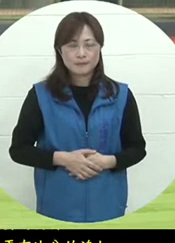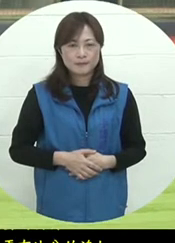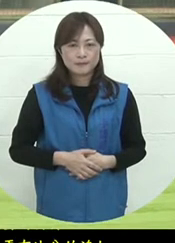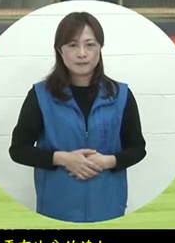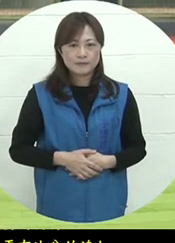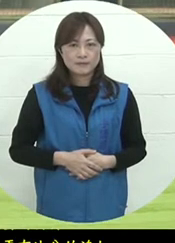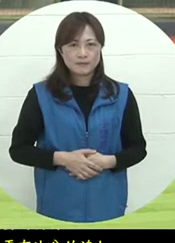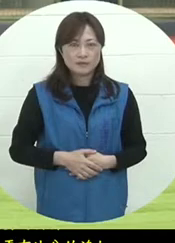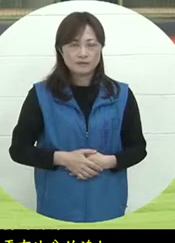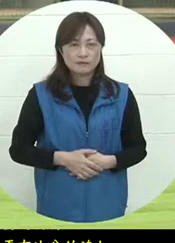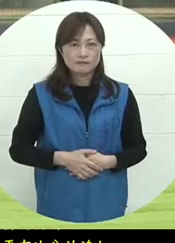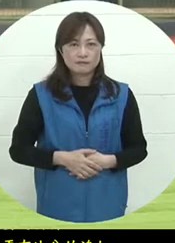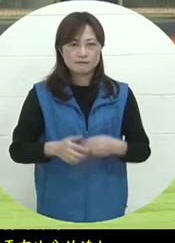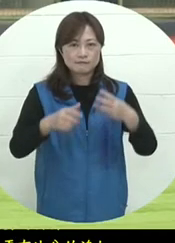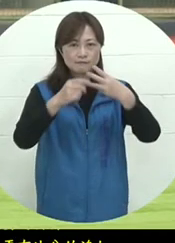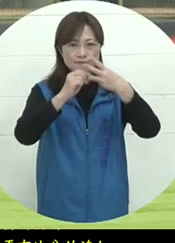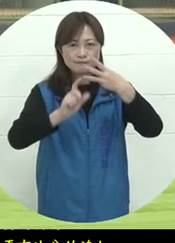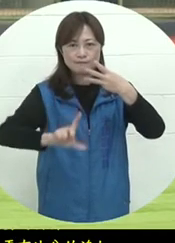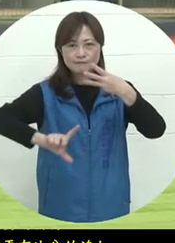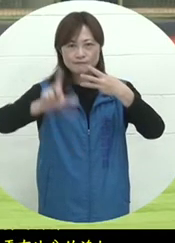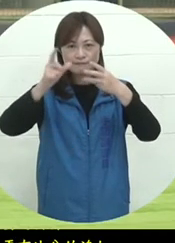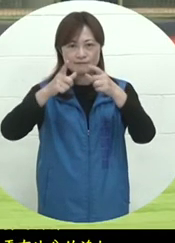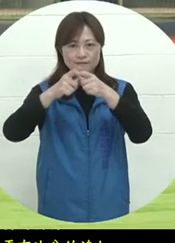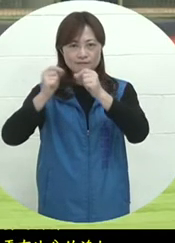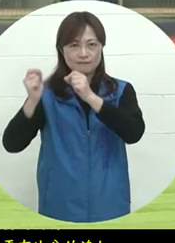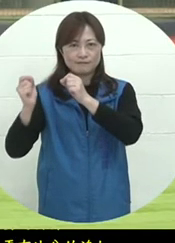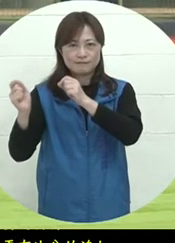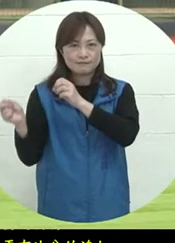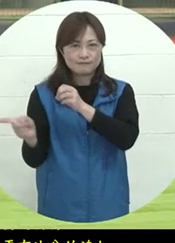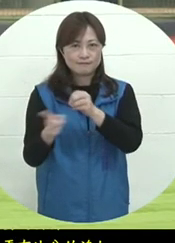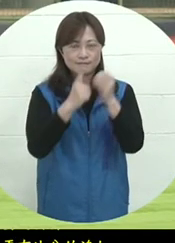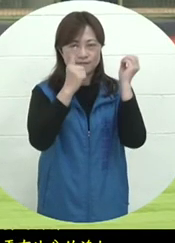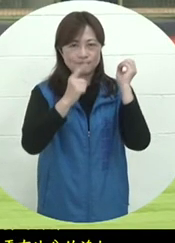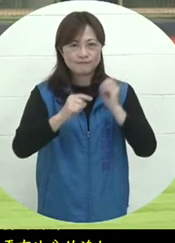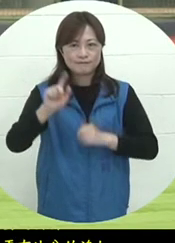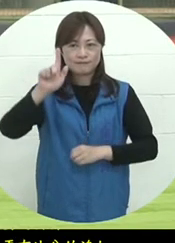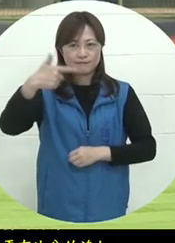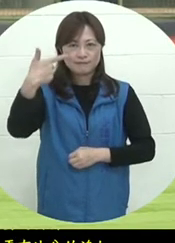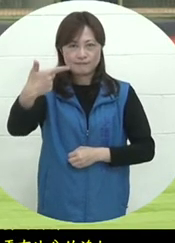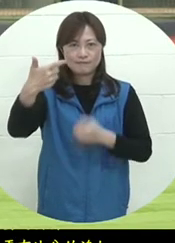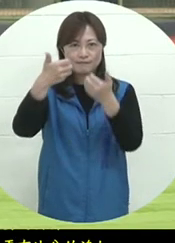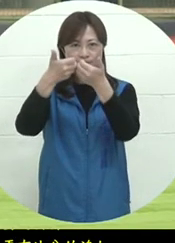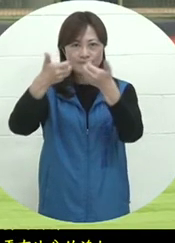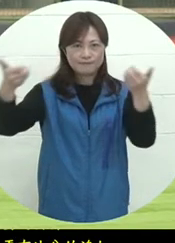three consecutive innings and the Japanese team's offense in the first half was a 6-point hit. A big-game response.